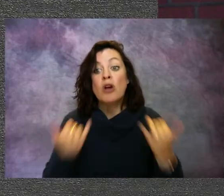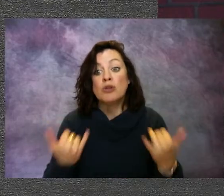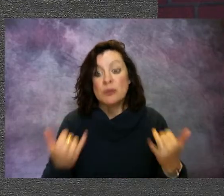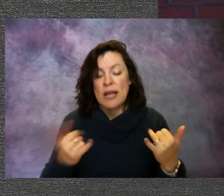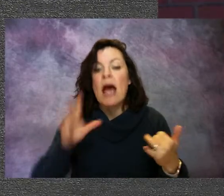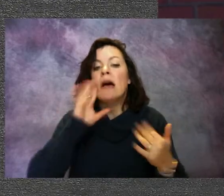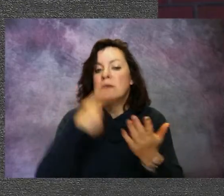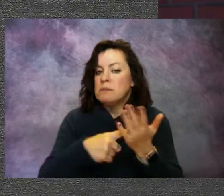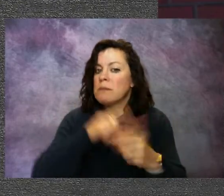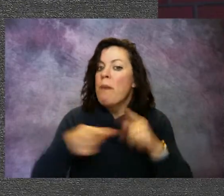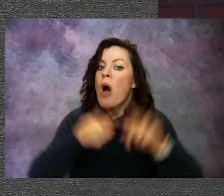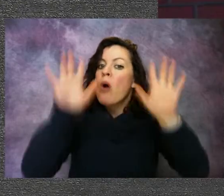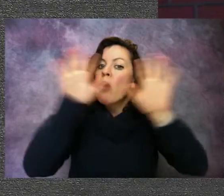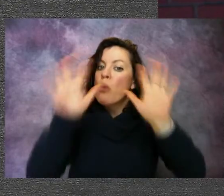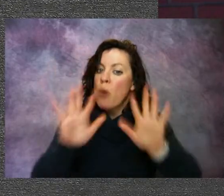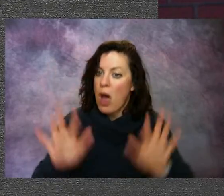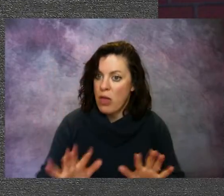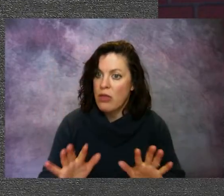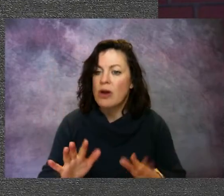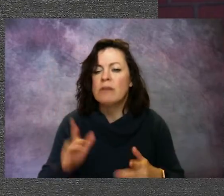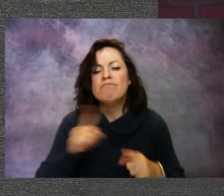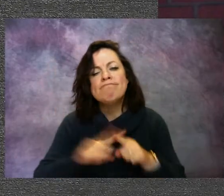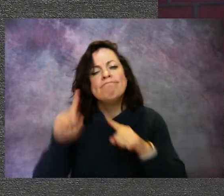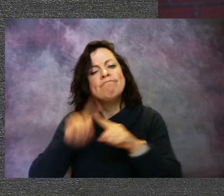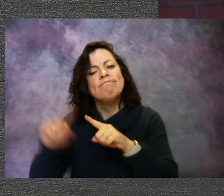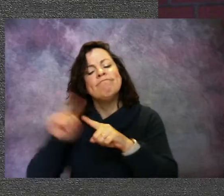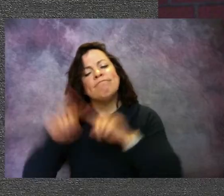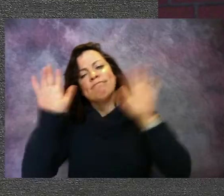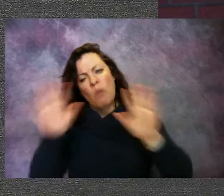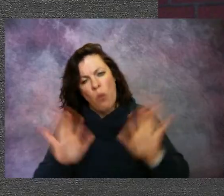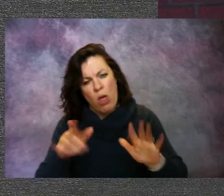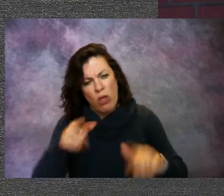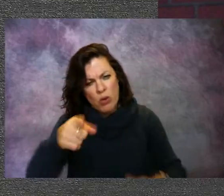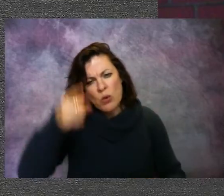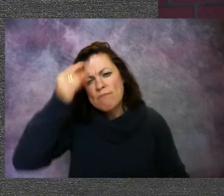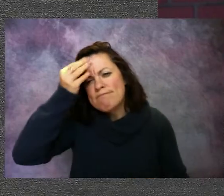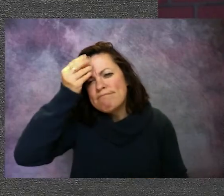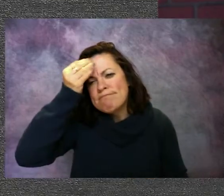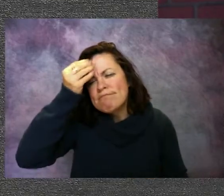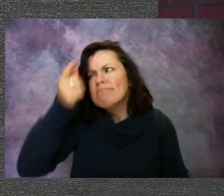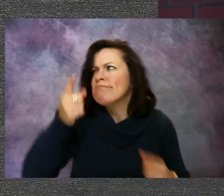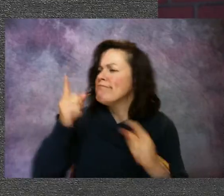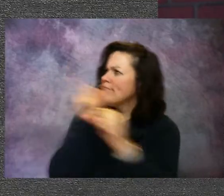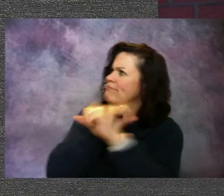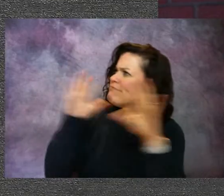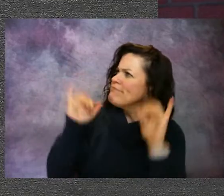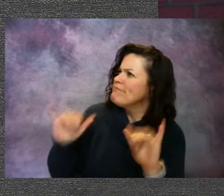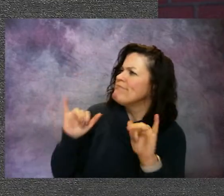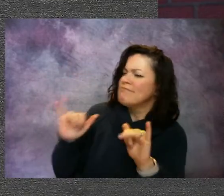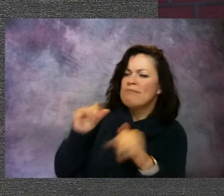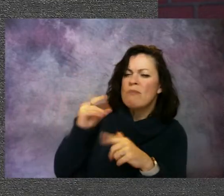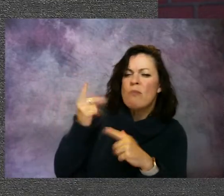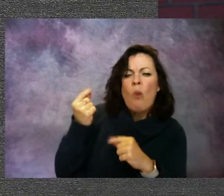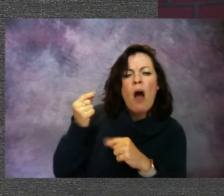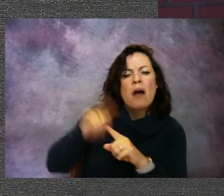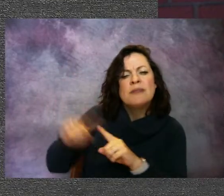So, think in your brain of all the different types of weather that you may know.